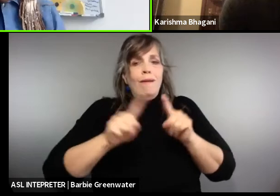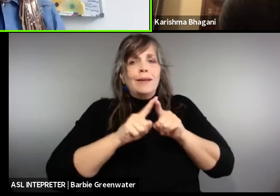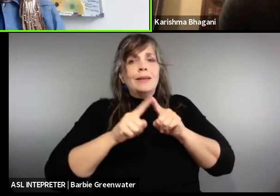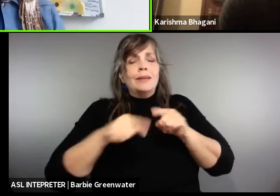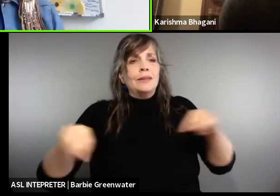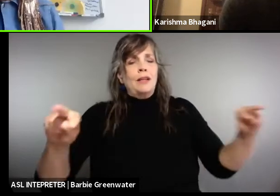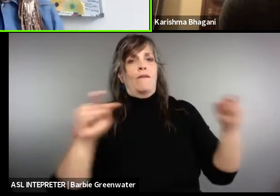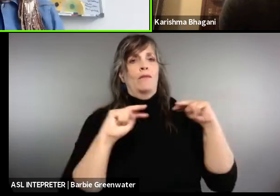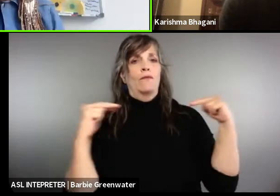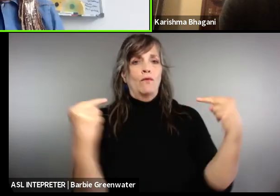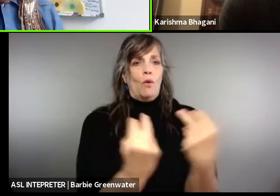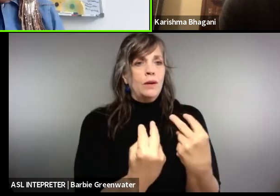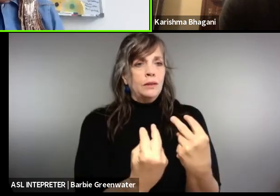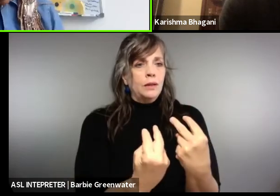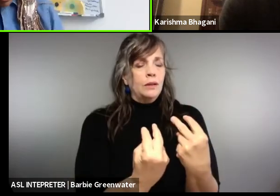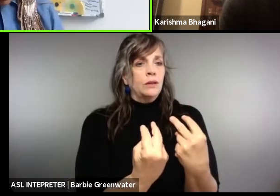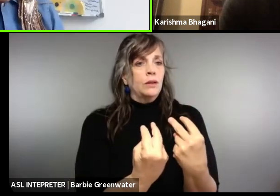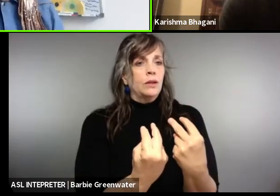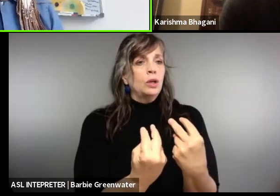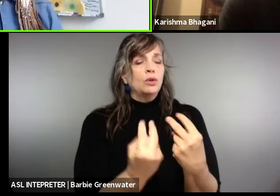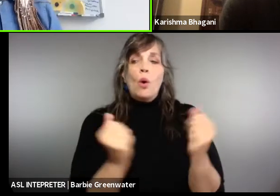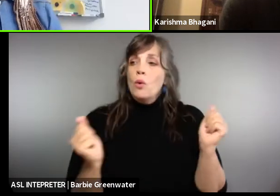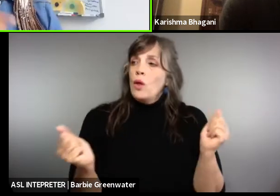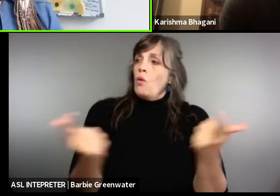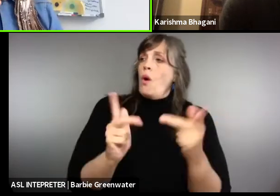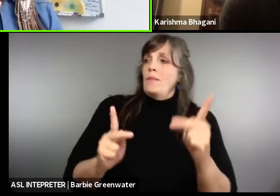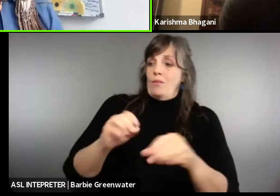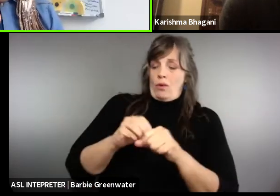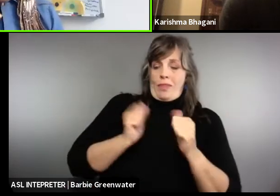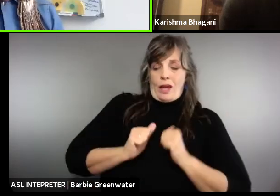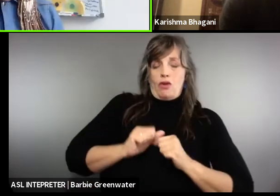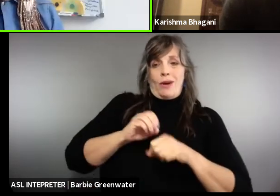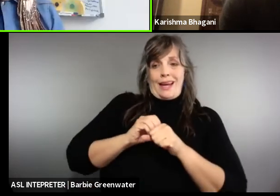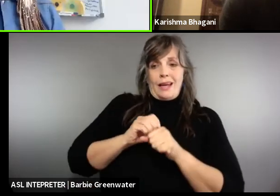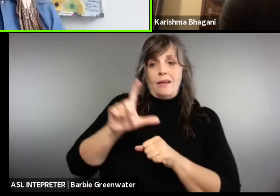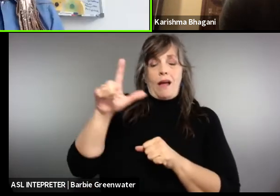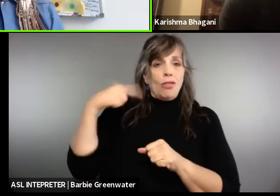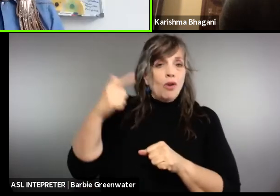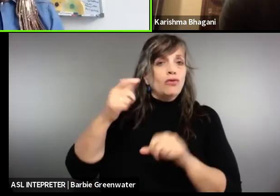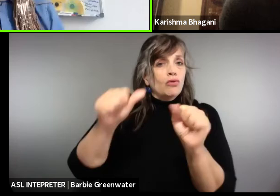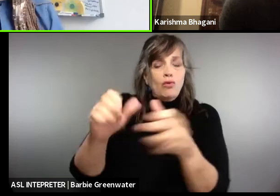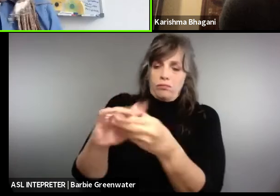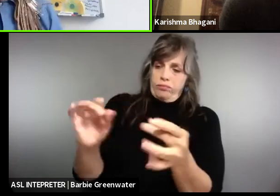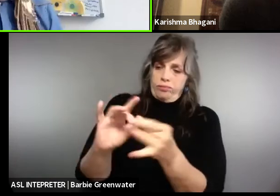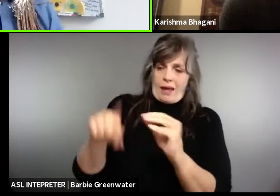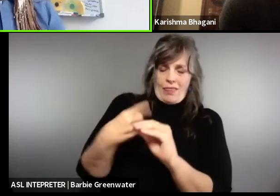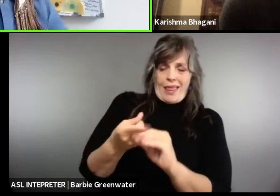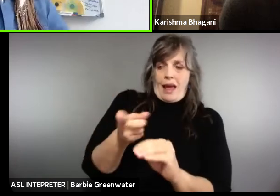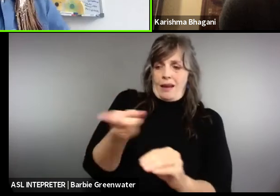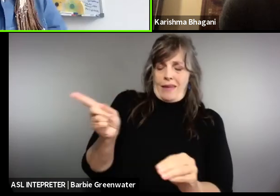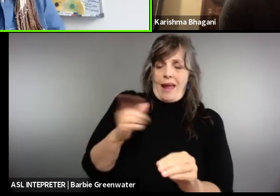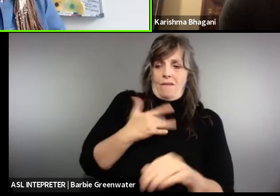they didn't feel comfortable in the Bush Theater in London. And it was new writing, but the really great stuff.